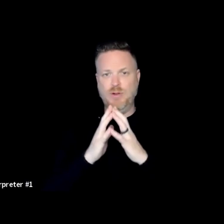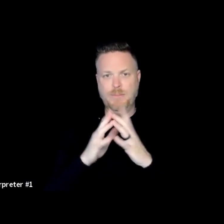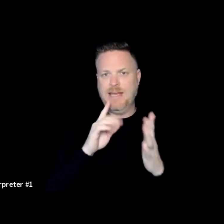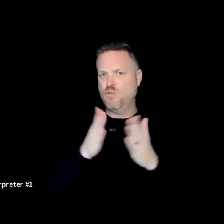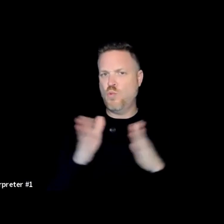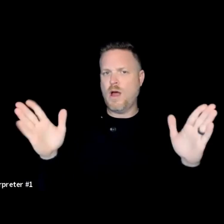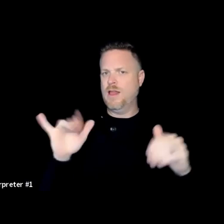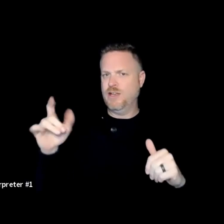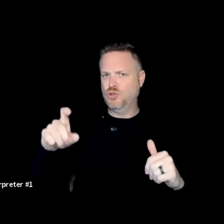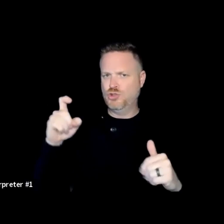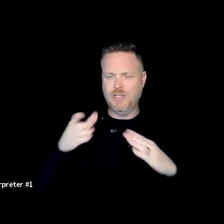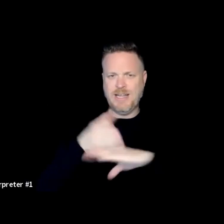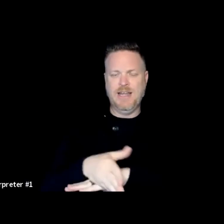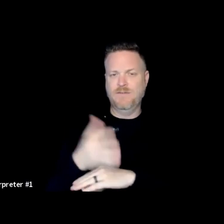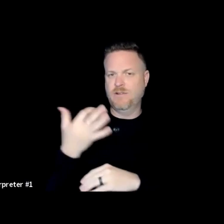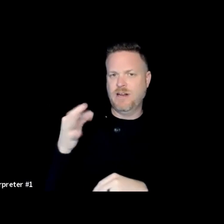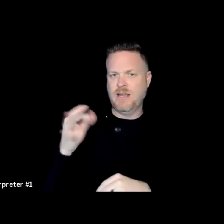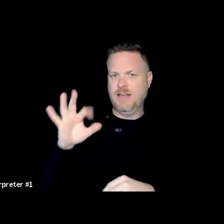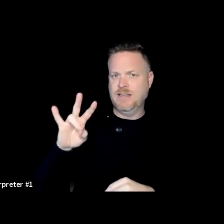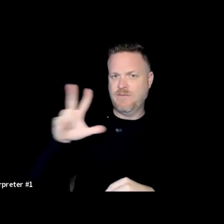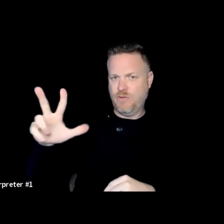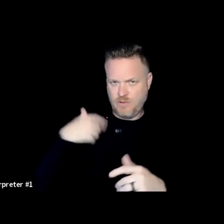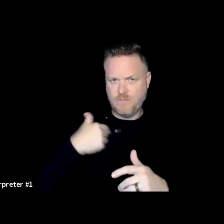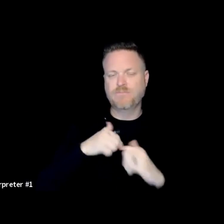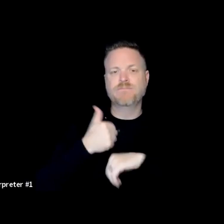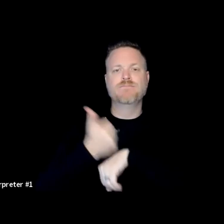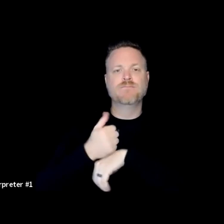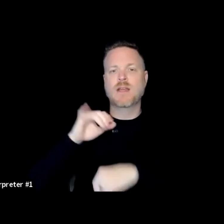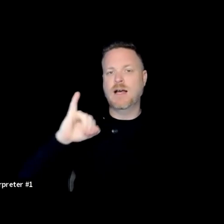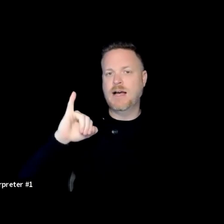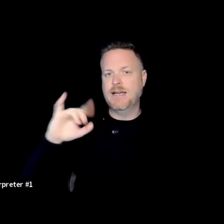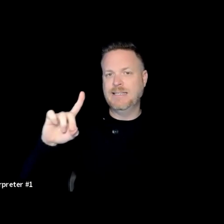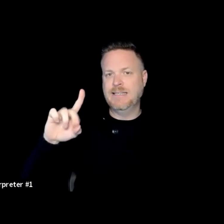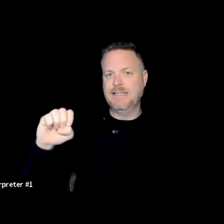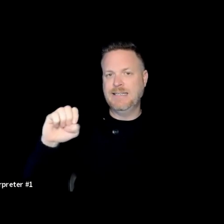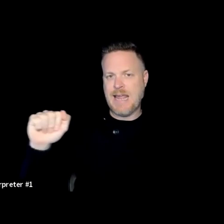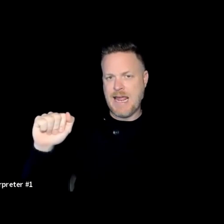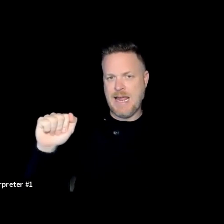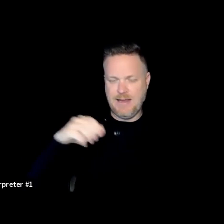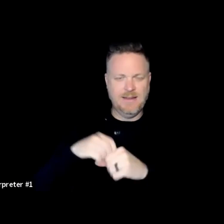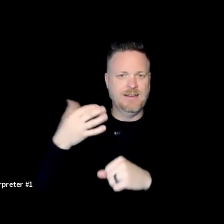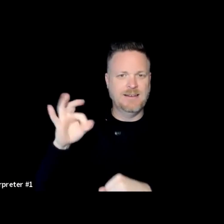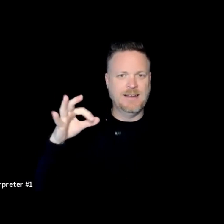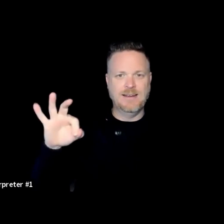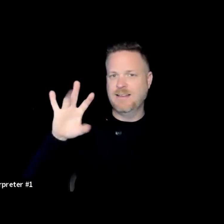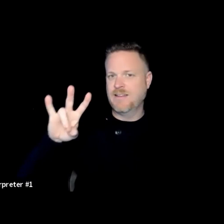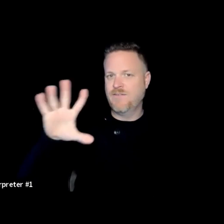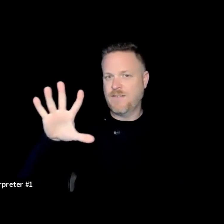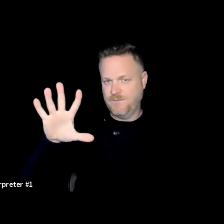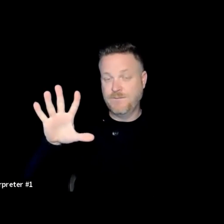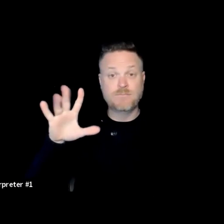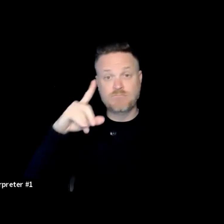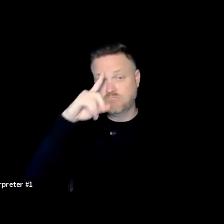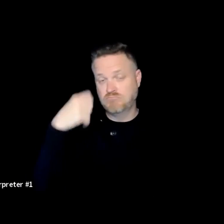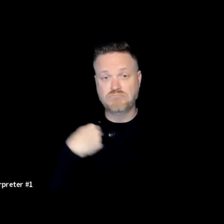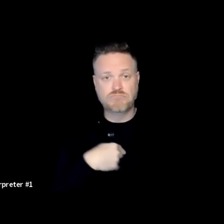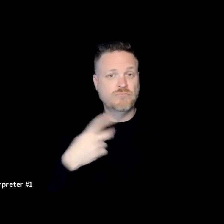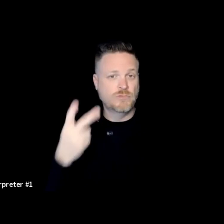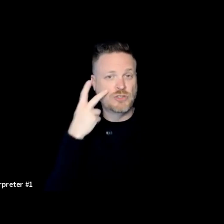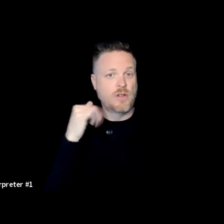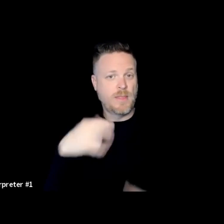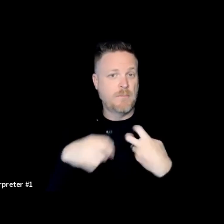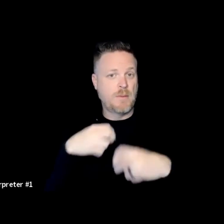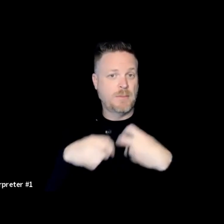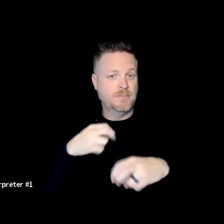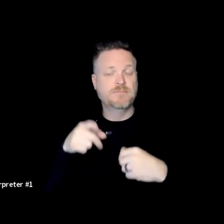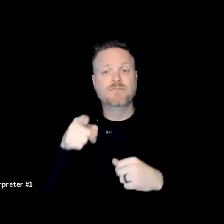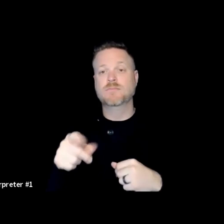after 1973, we implemented the. DEA in 1975. We saw the problem was not being addressed